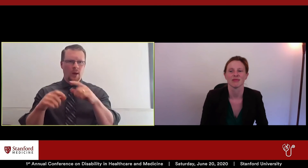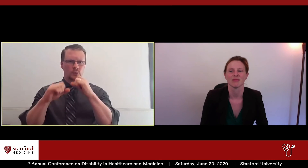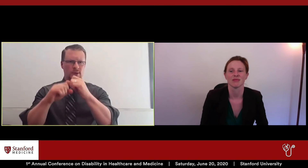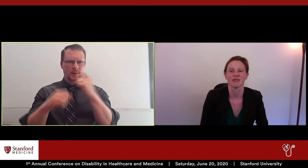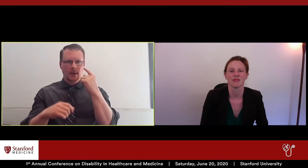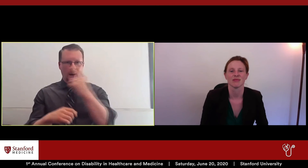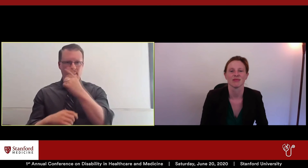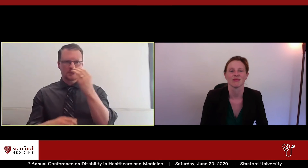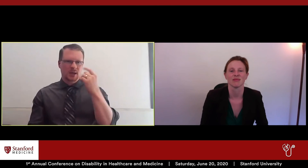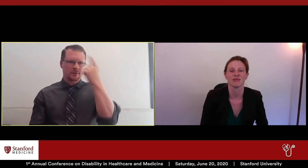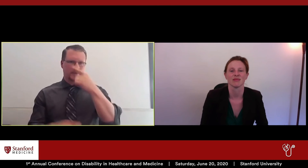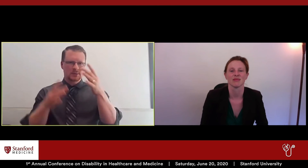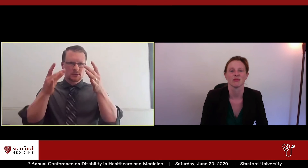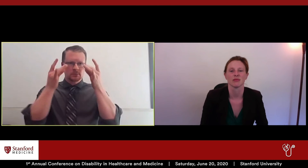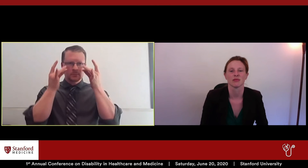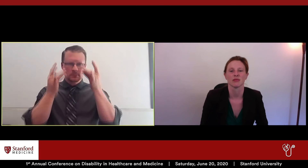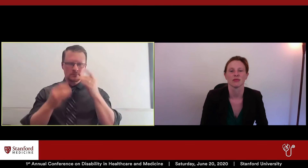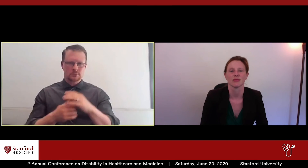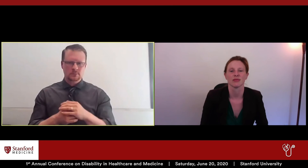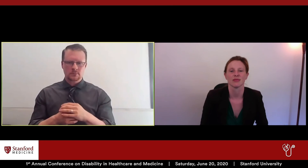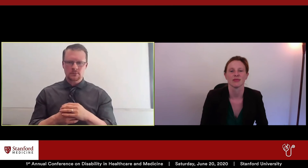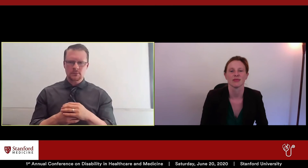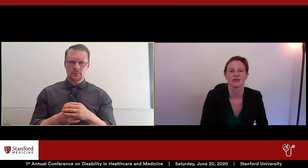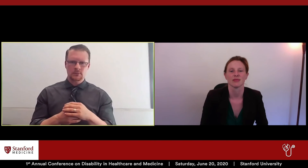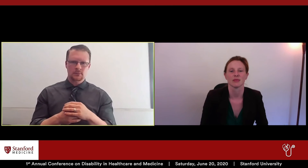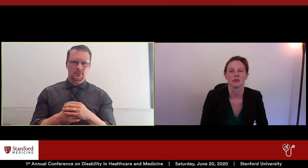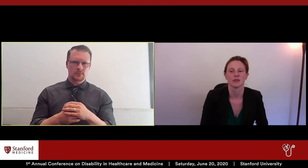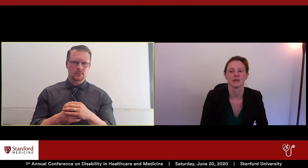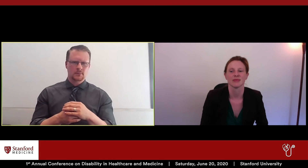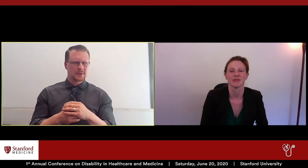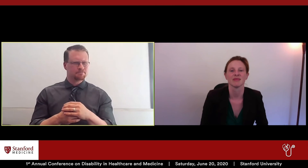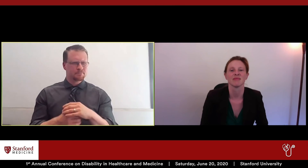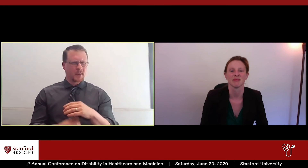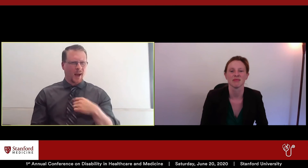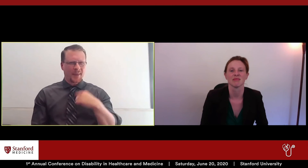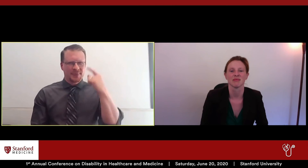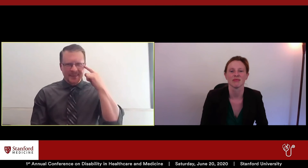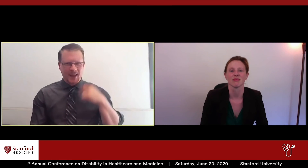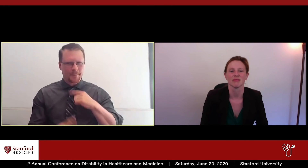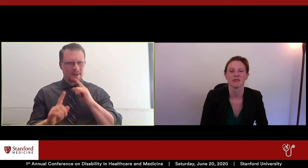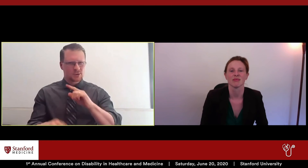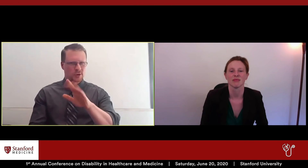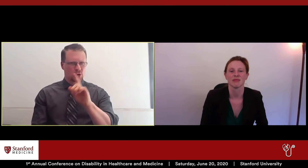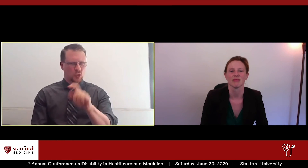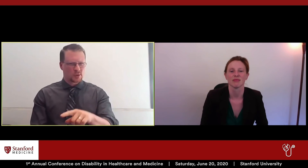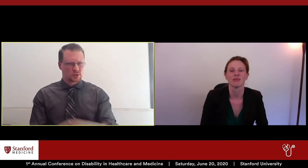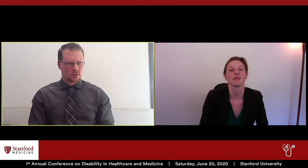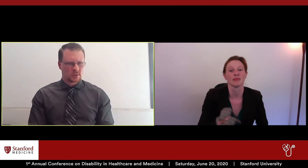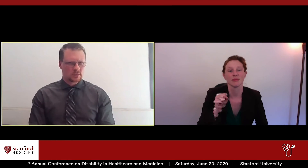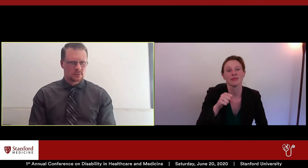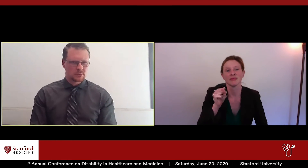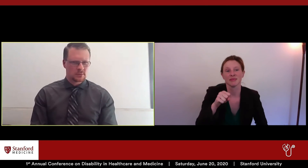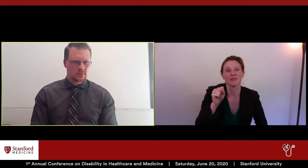But it still provides the ability for patients to look at the whole face. You know,